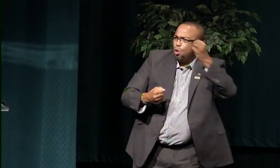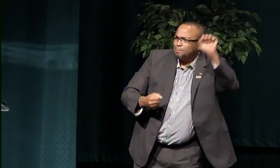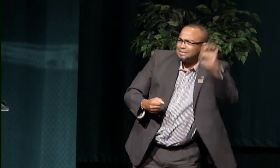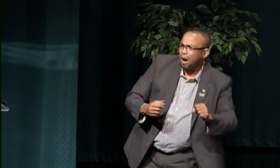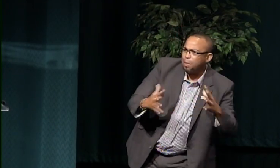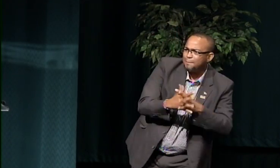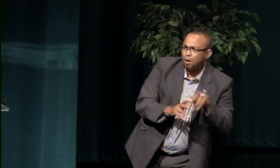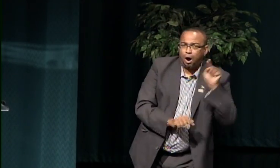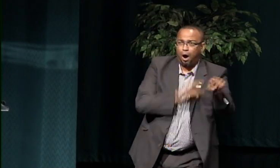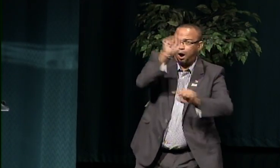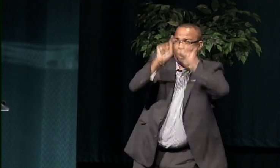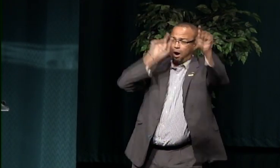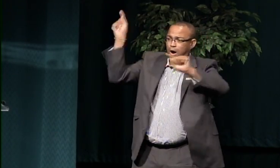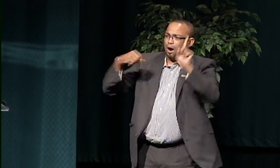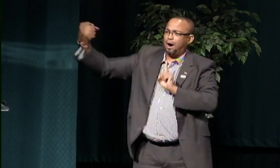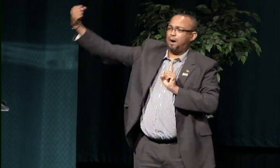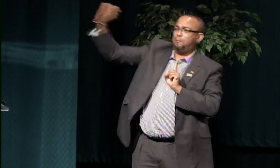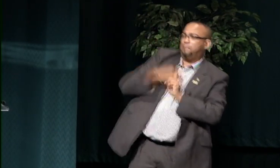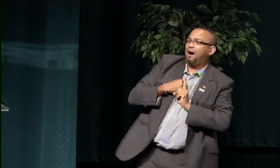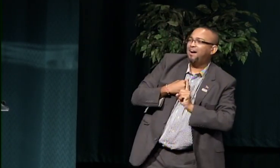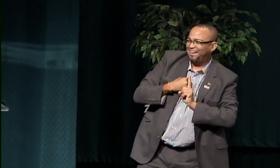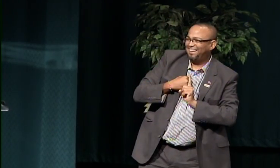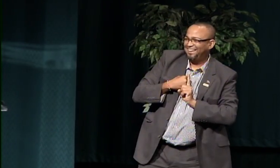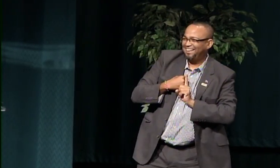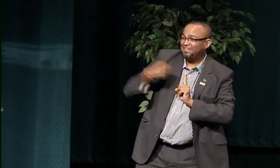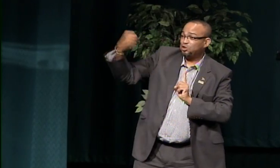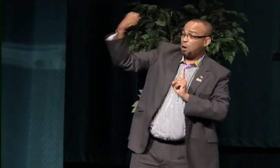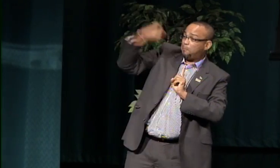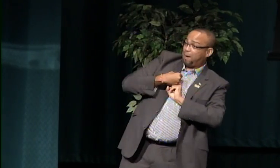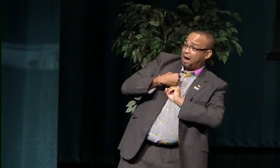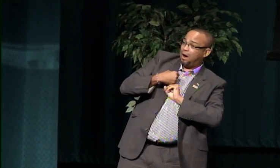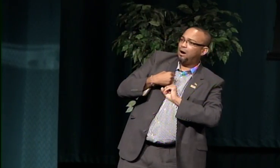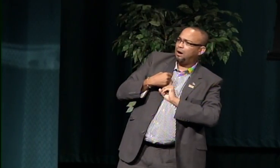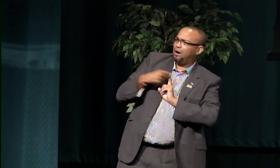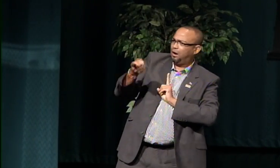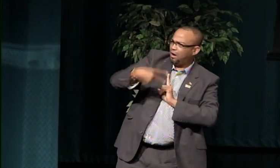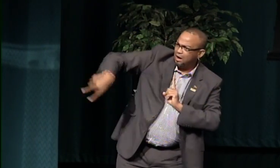Those in China, Japan, Europe, South Africa.